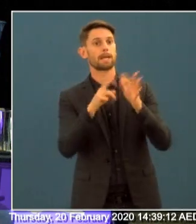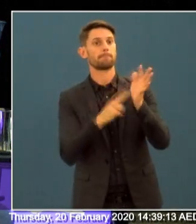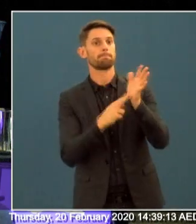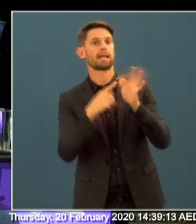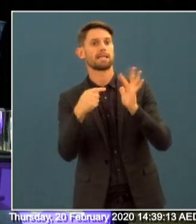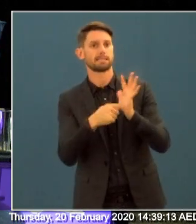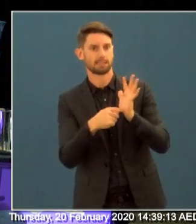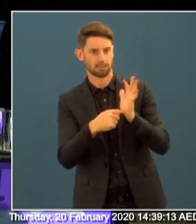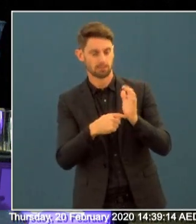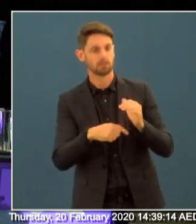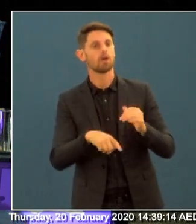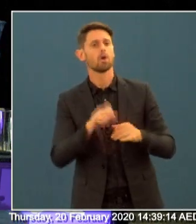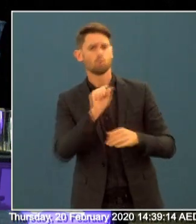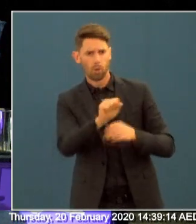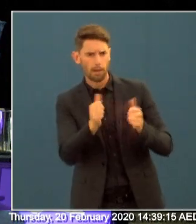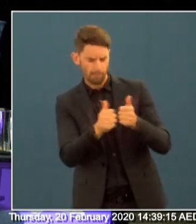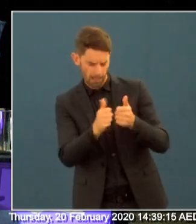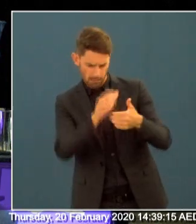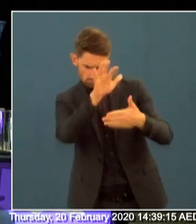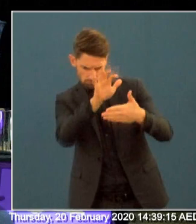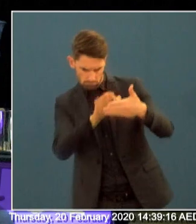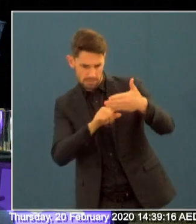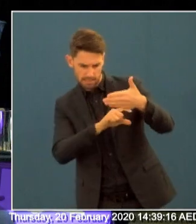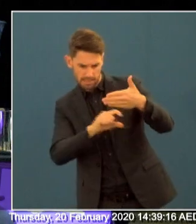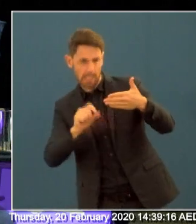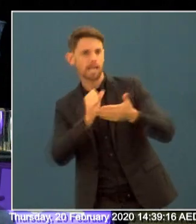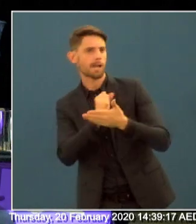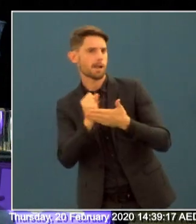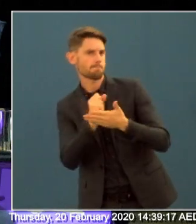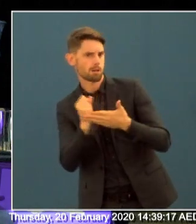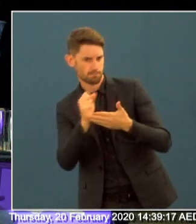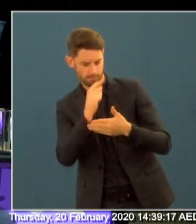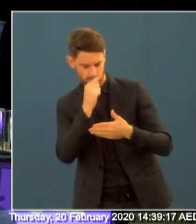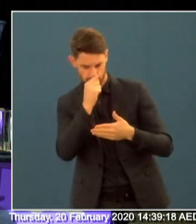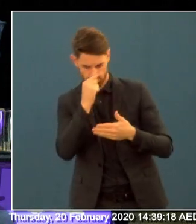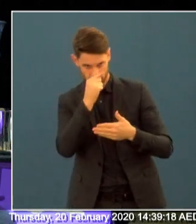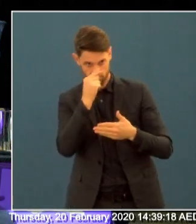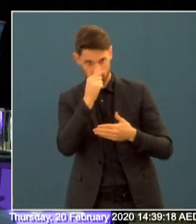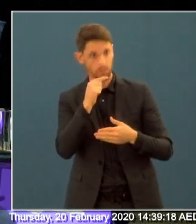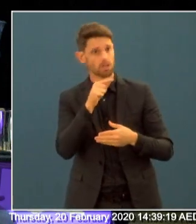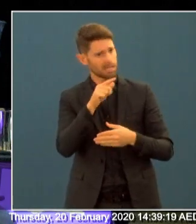in which Ms Eastman touched upon, it's quite a common practice when you look at health prevention